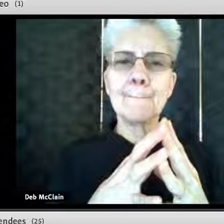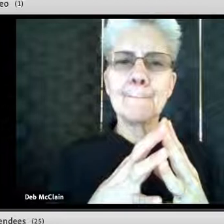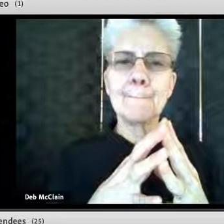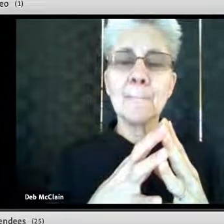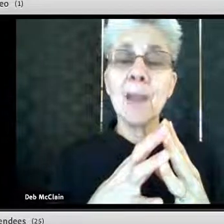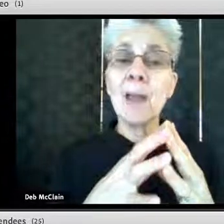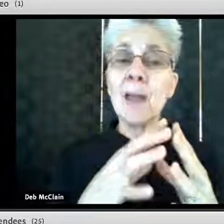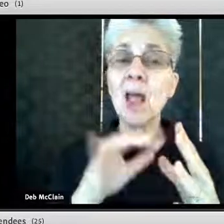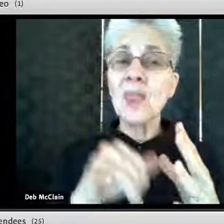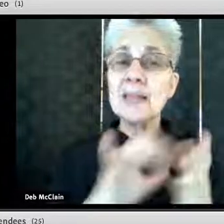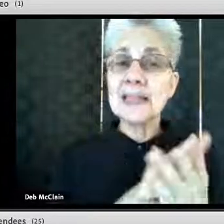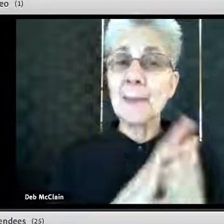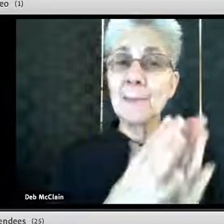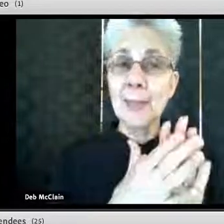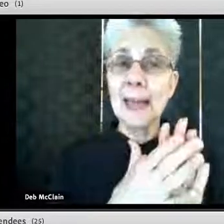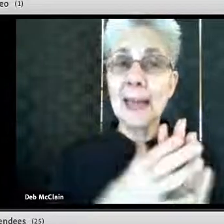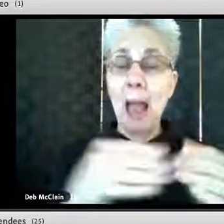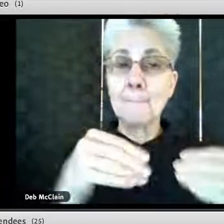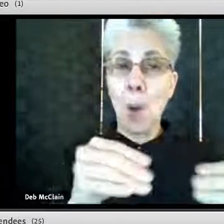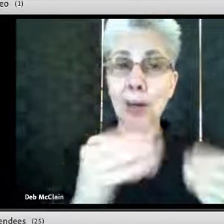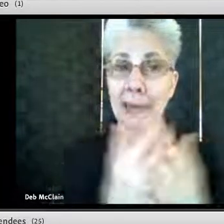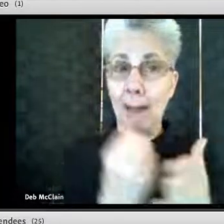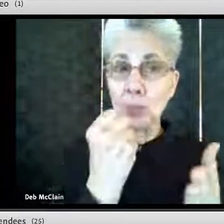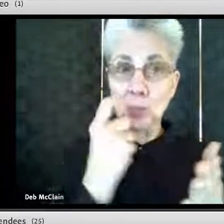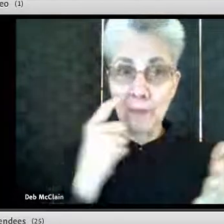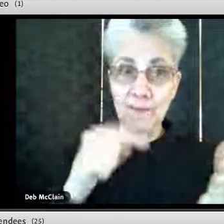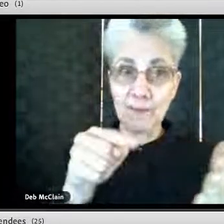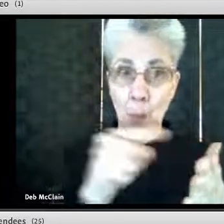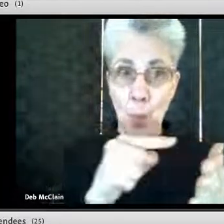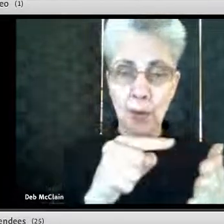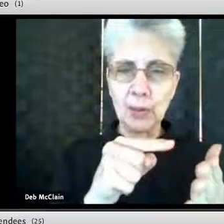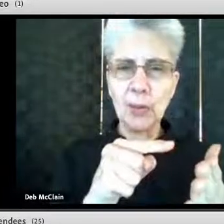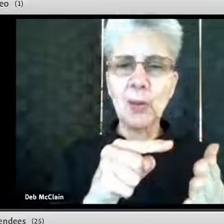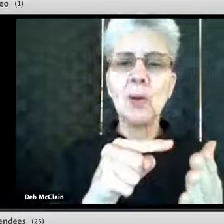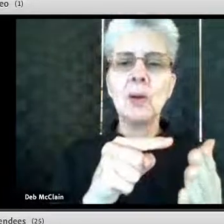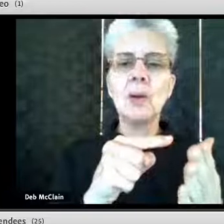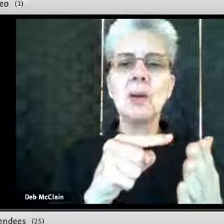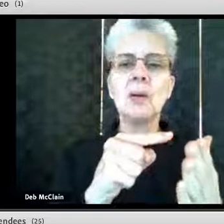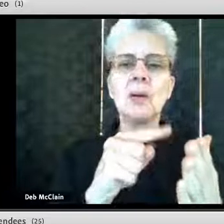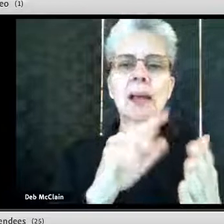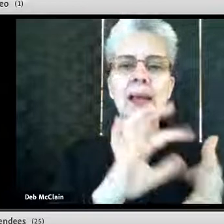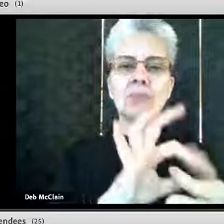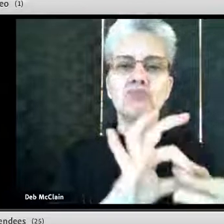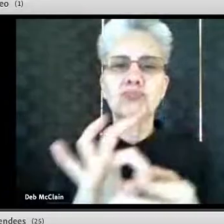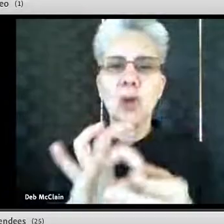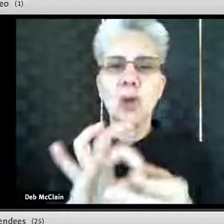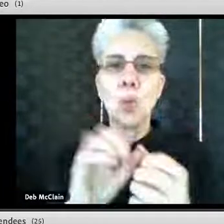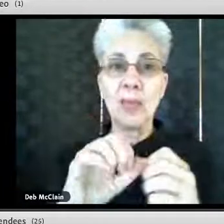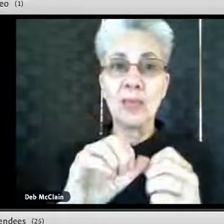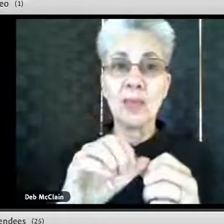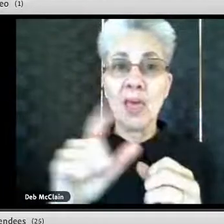this connection place of social media into something that happens at the library.